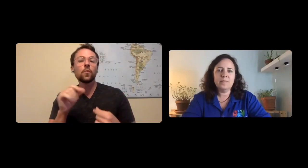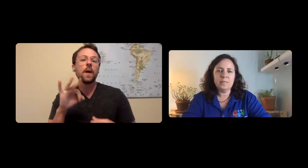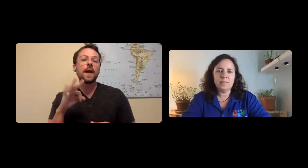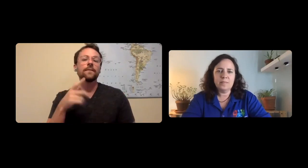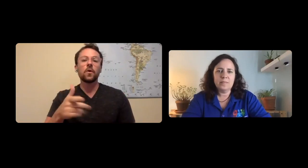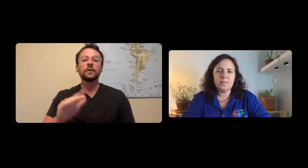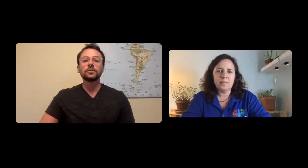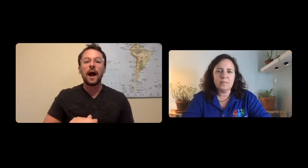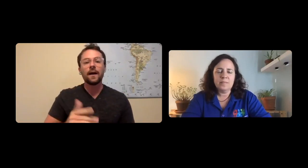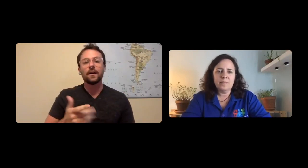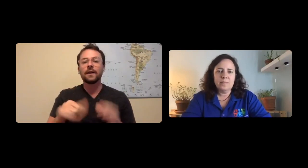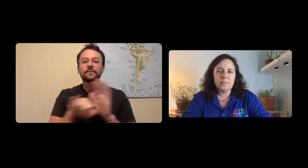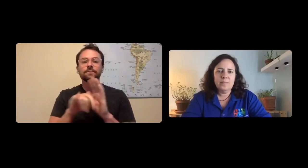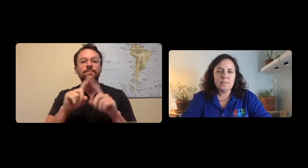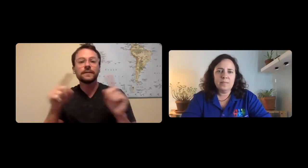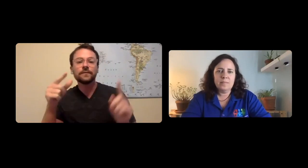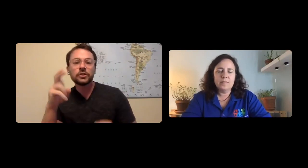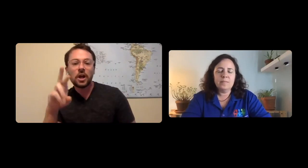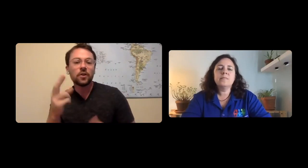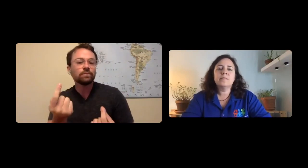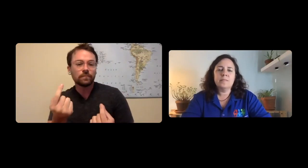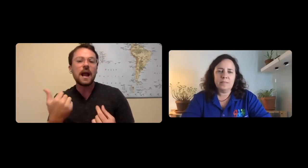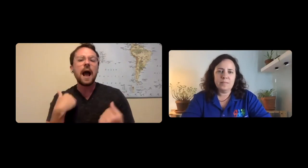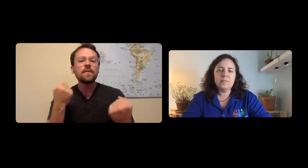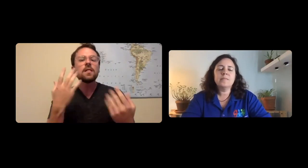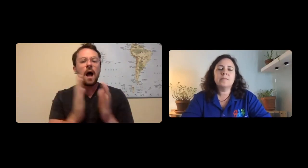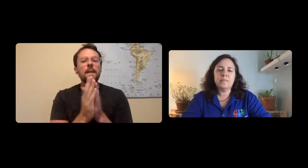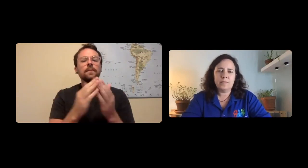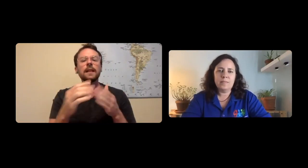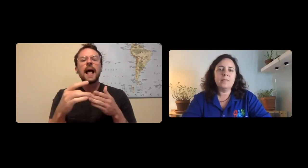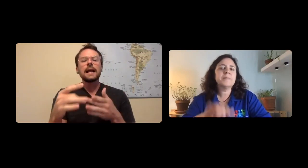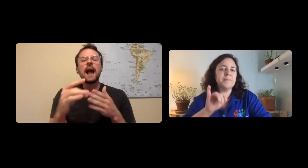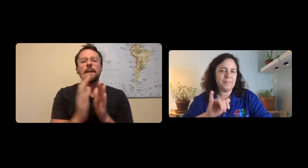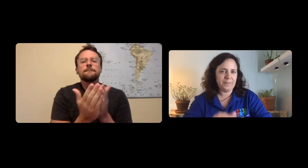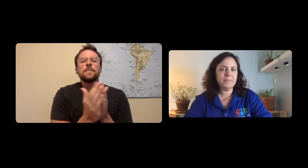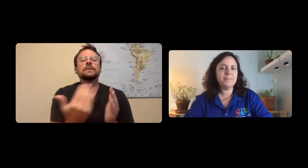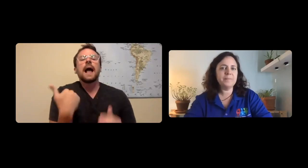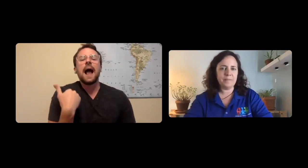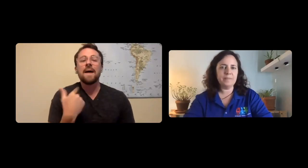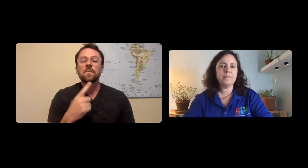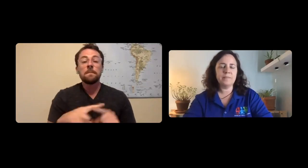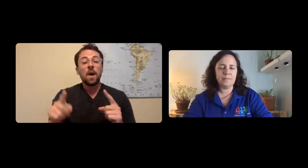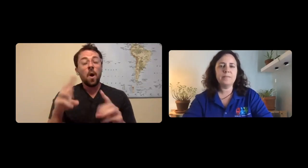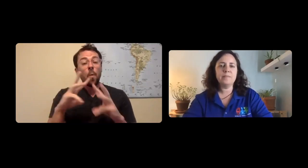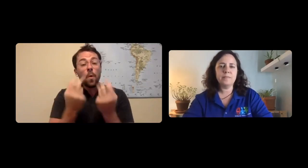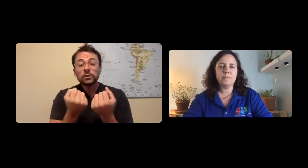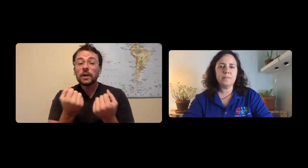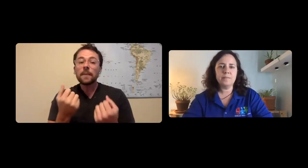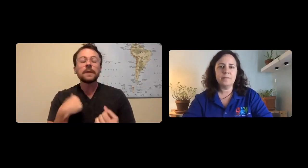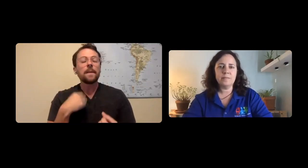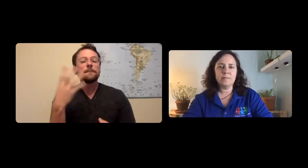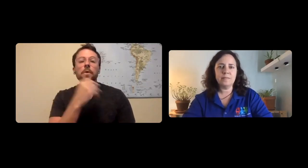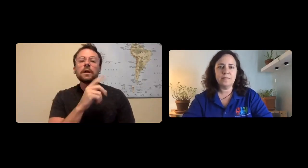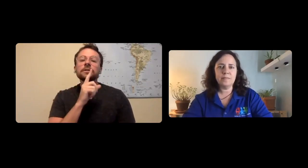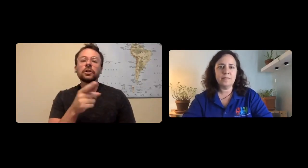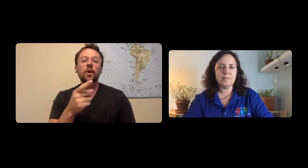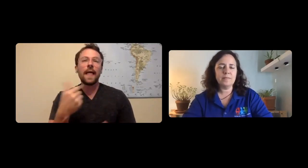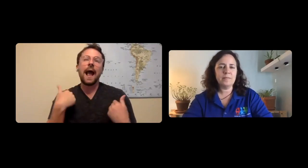Transkids, transteenagers, have, you know, some resources available to them and there's books FARNTs. for parents.